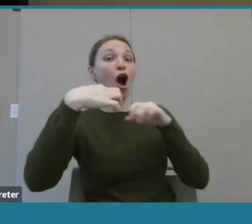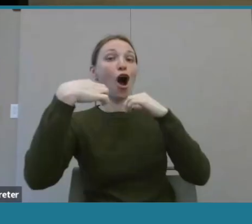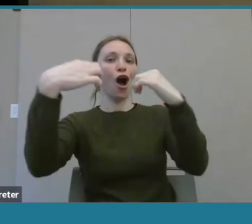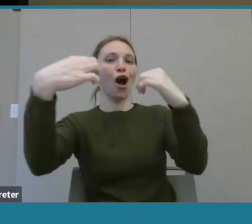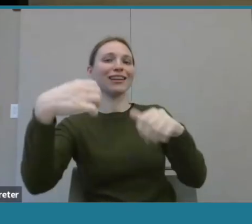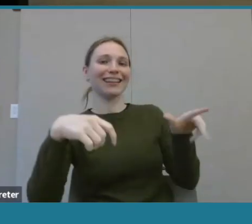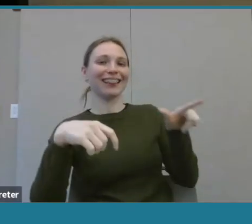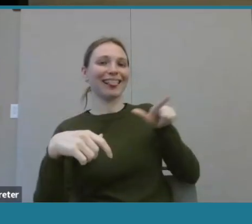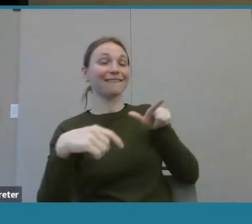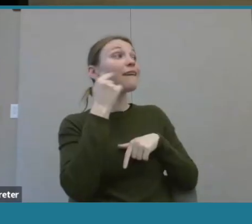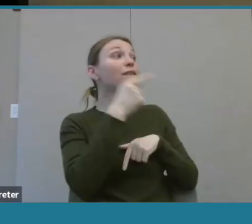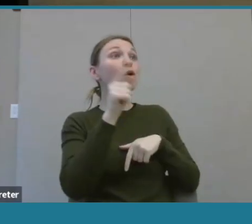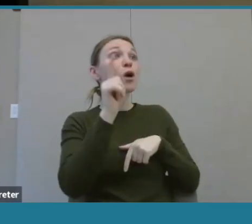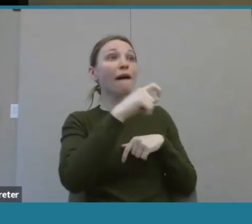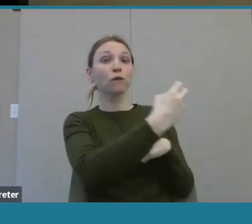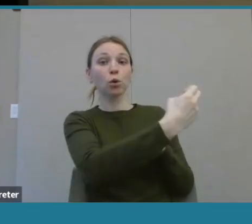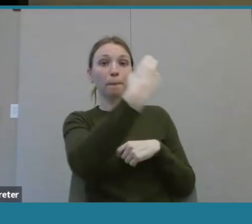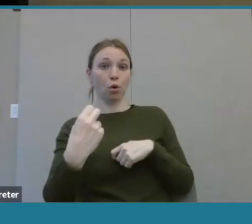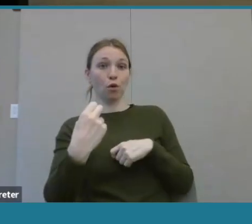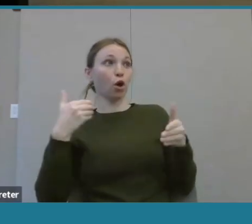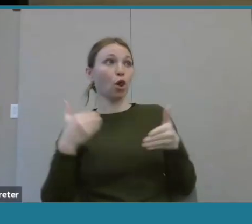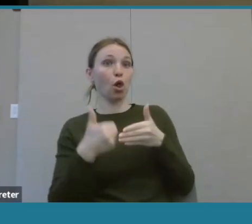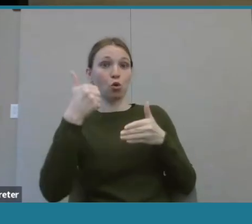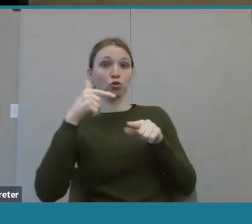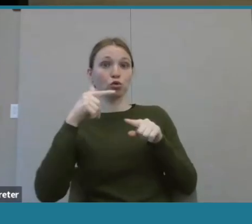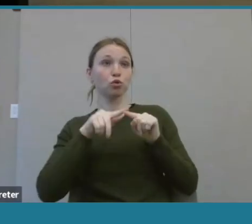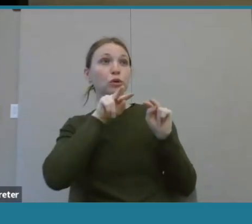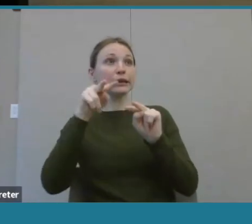If you need to move closer to that for a better access situation, please do.